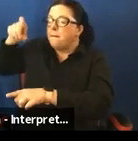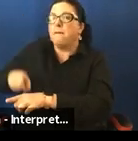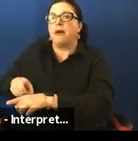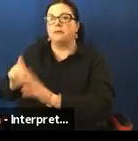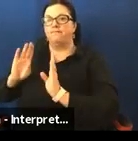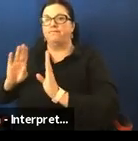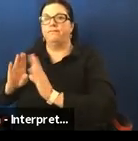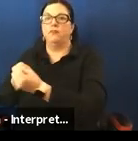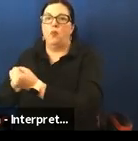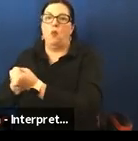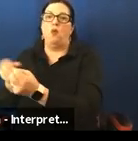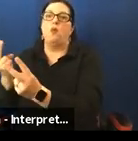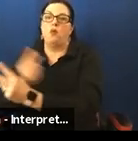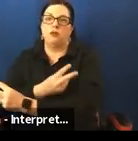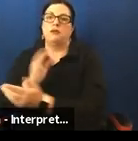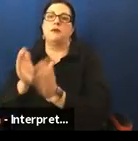debay: For you, Justin. I'm sorry to interrupt you.